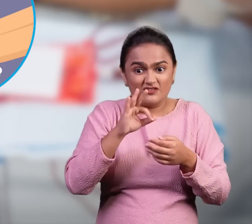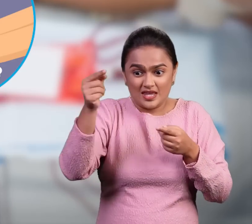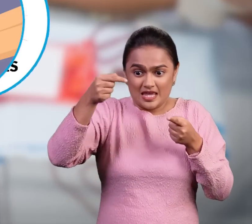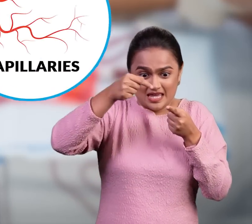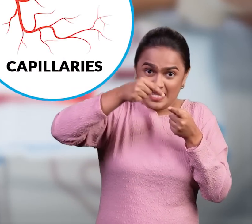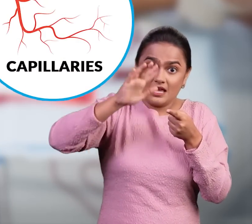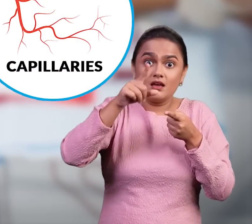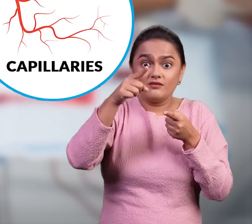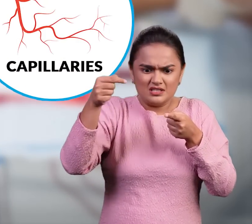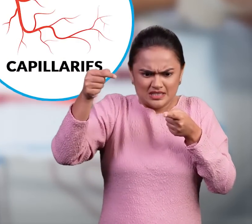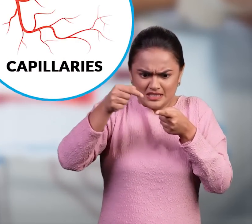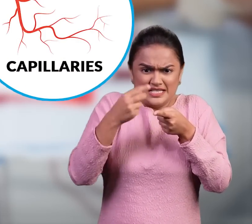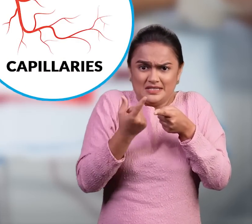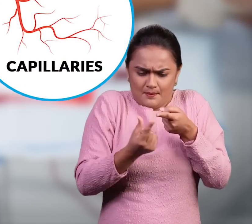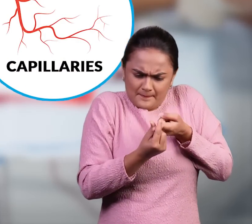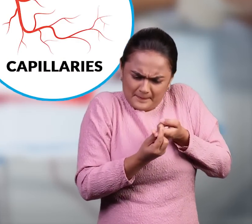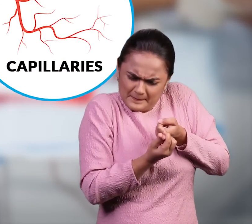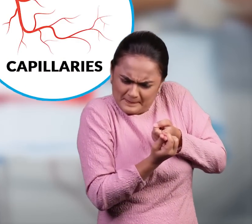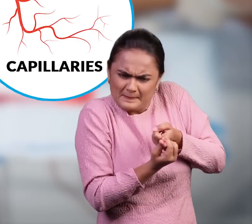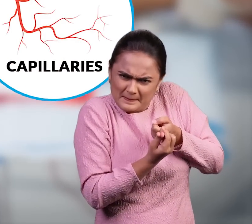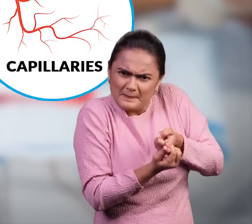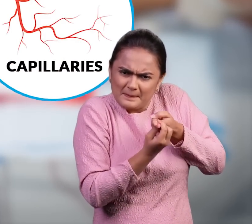Do not squeeze to remove blood if you're pricked by a needle.